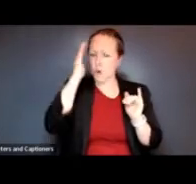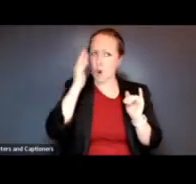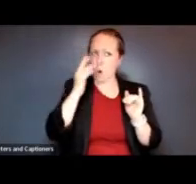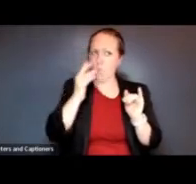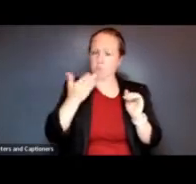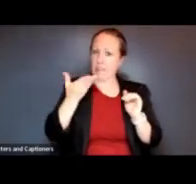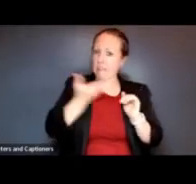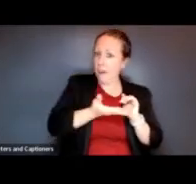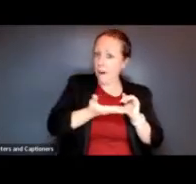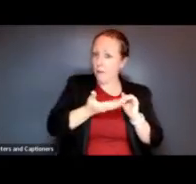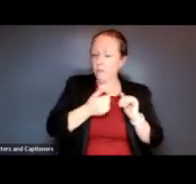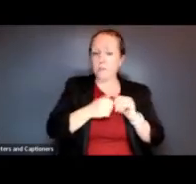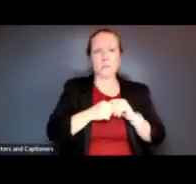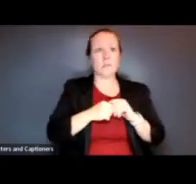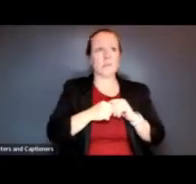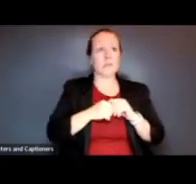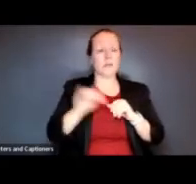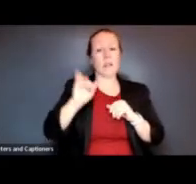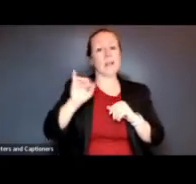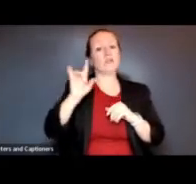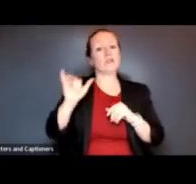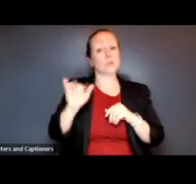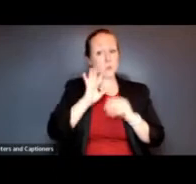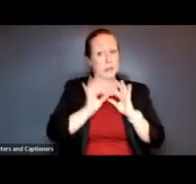mentioned to you, something that's key within behavioral